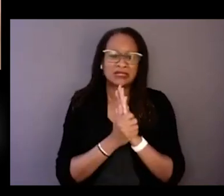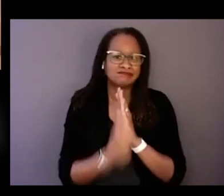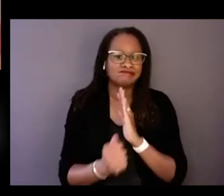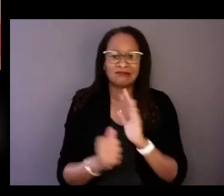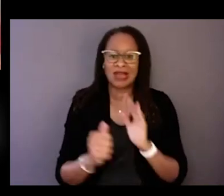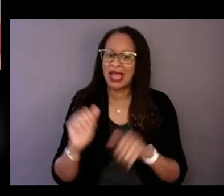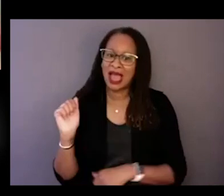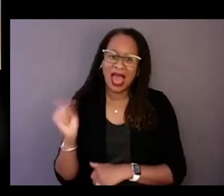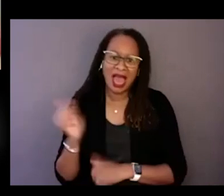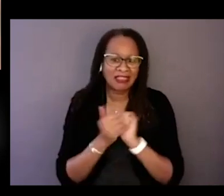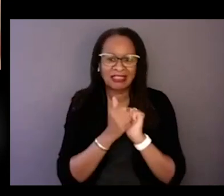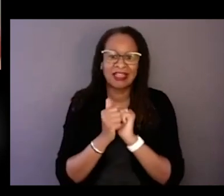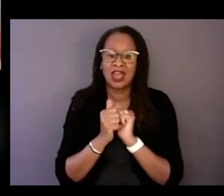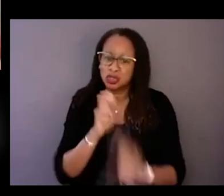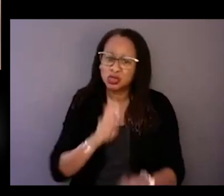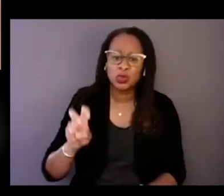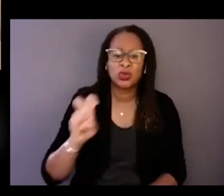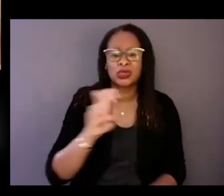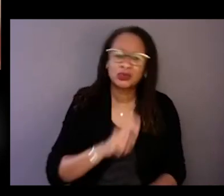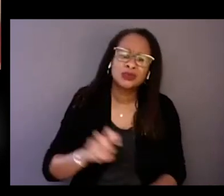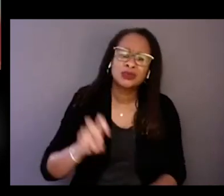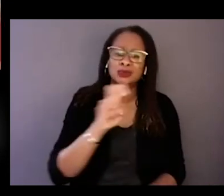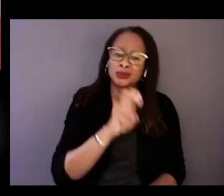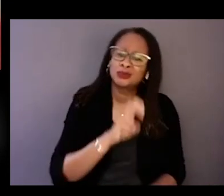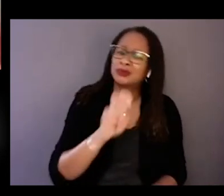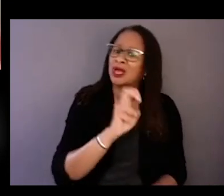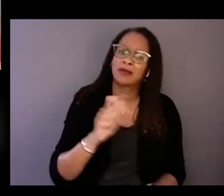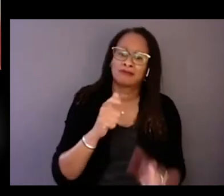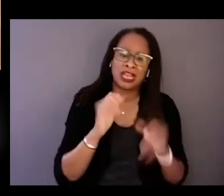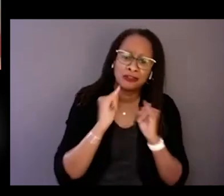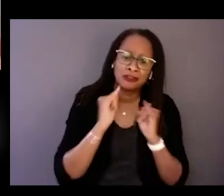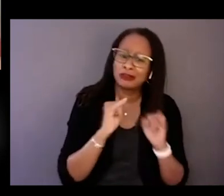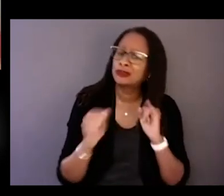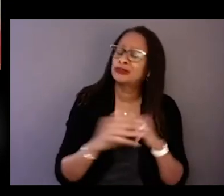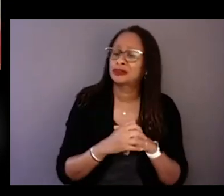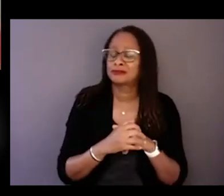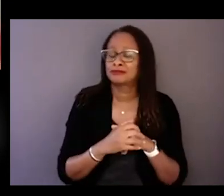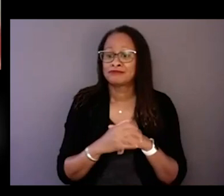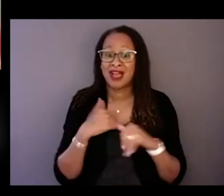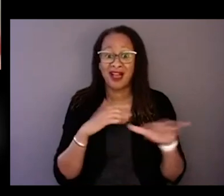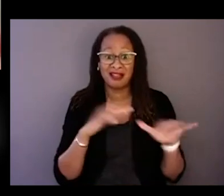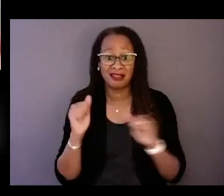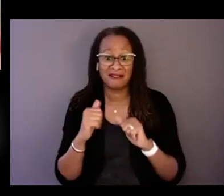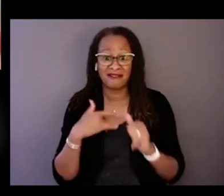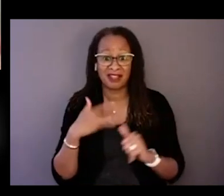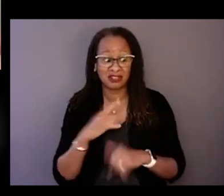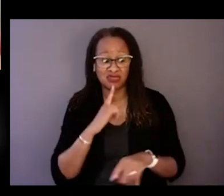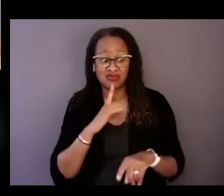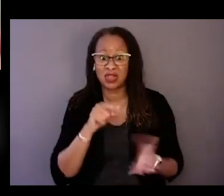and touring nonstop and doing interviews. And I came away feeling like she really earned every penny